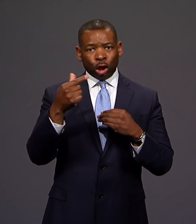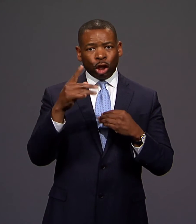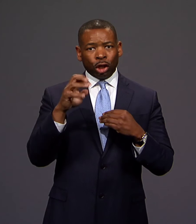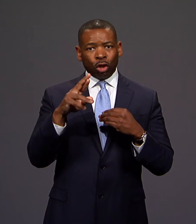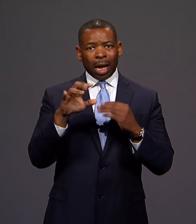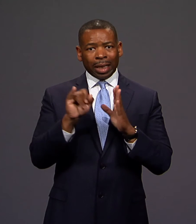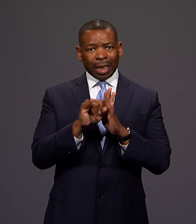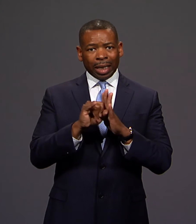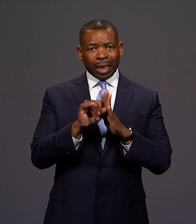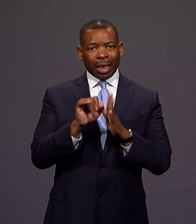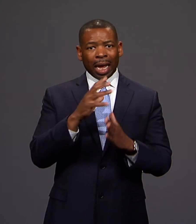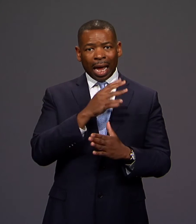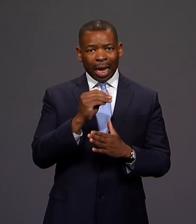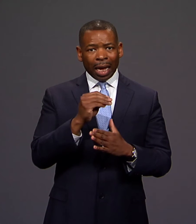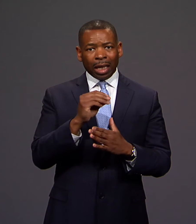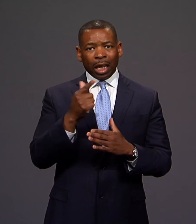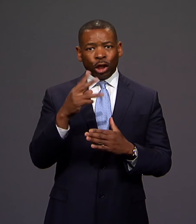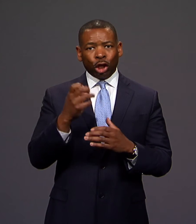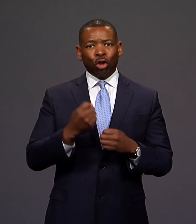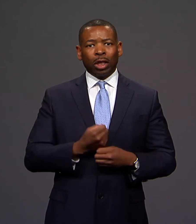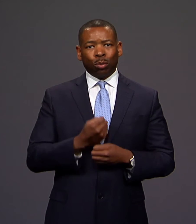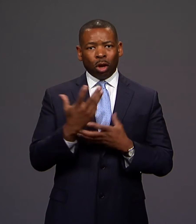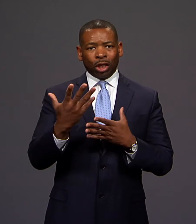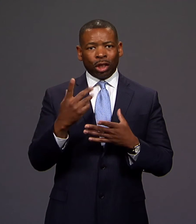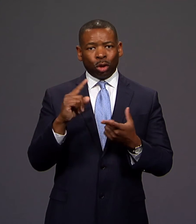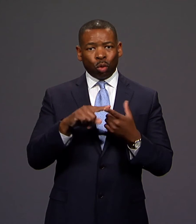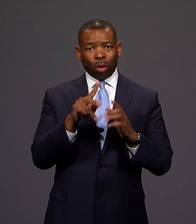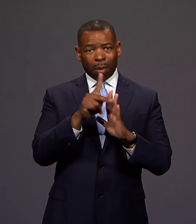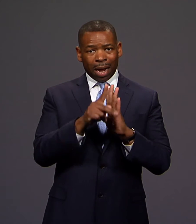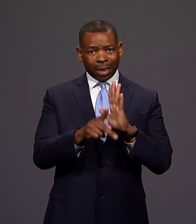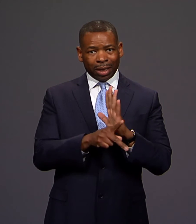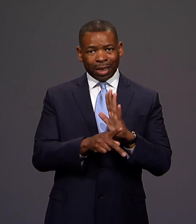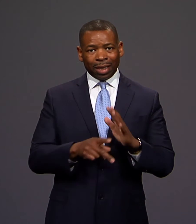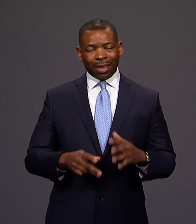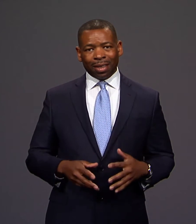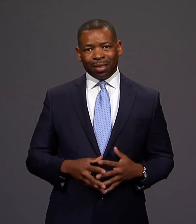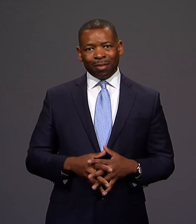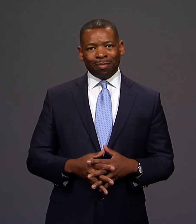to add “gender identity and/or gender expression” to the policy.